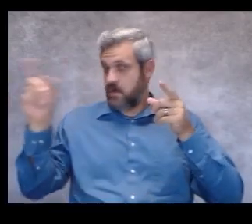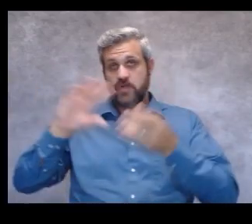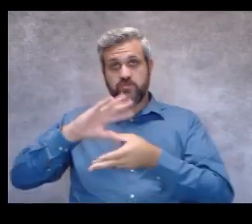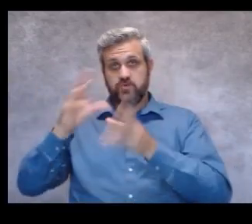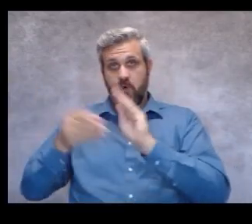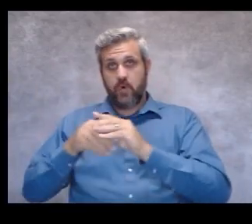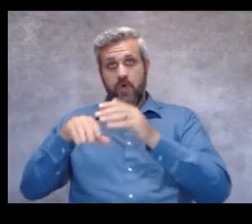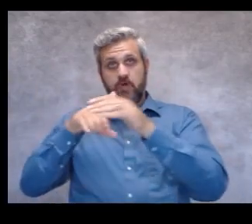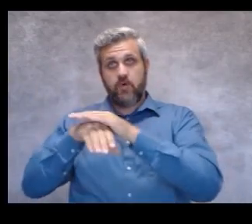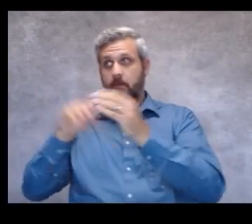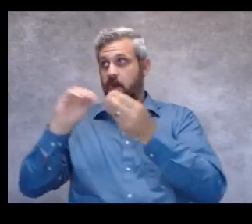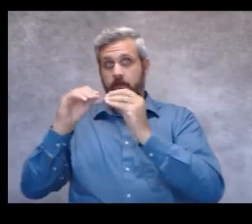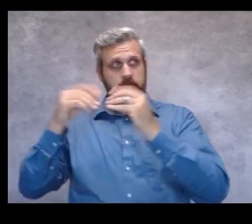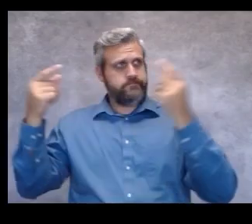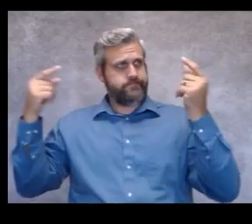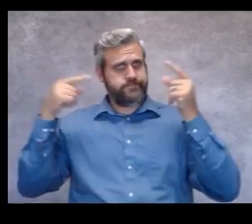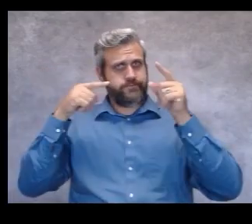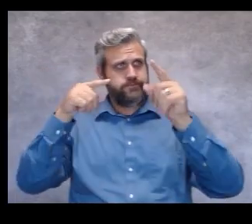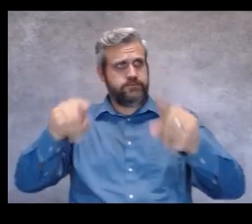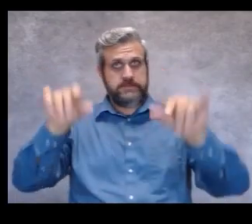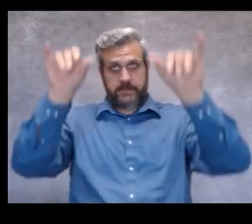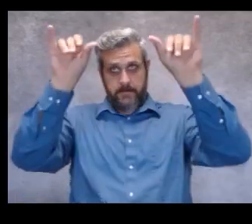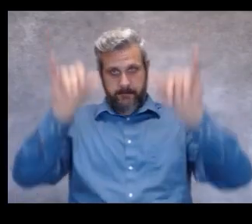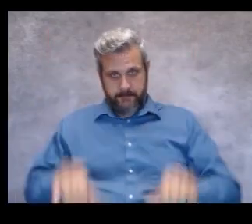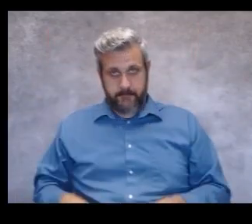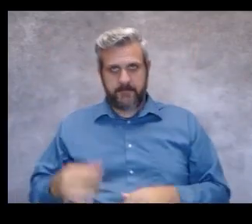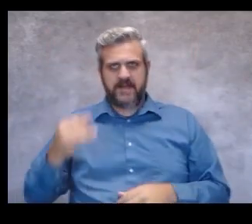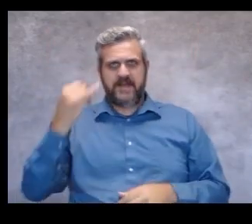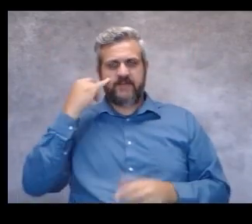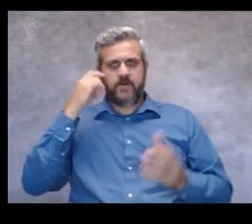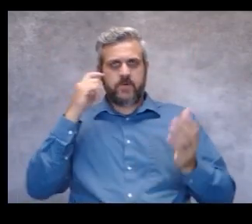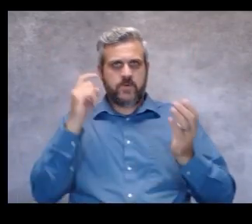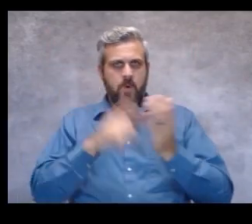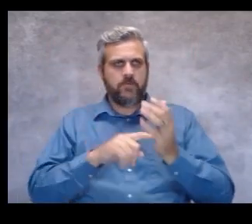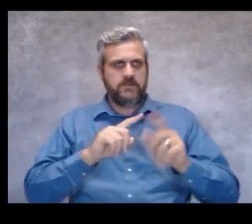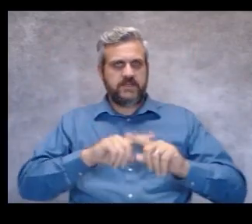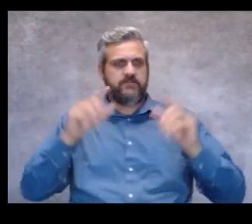the total enrollment of the district. If there are large discrepancies like over